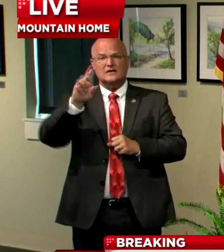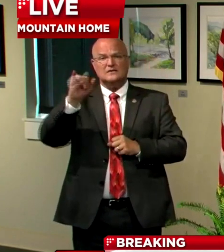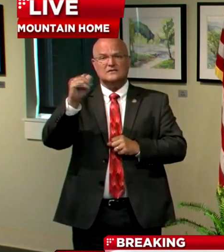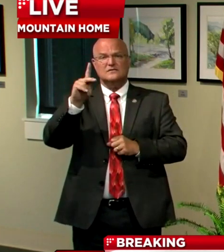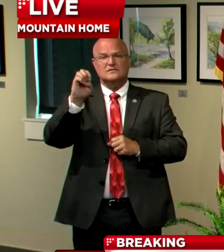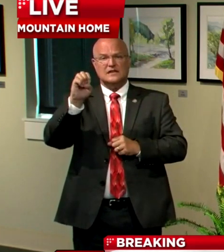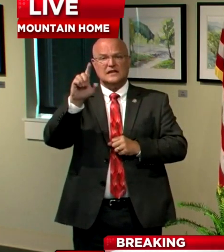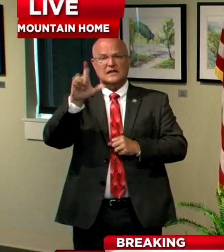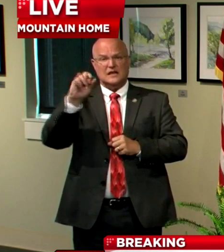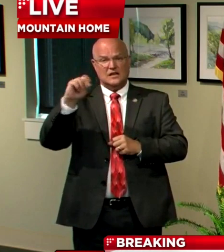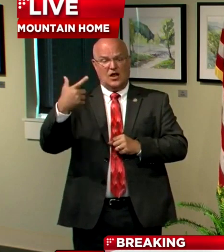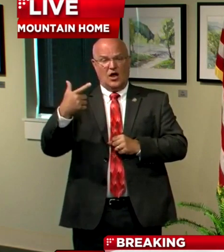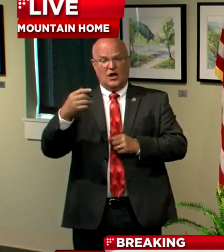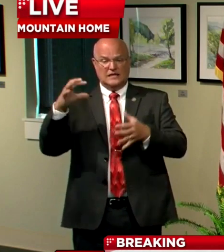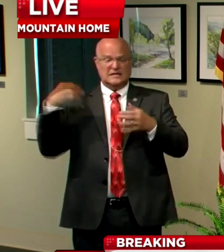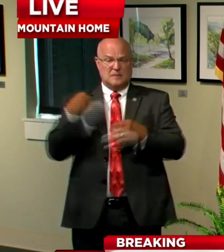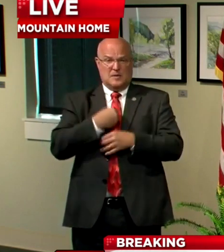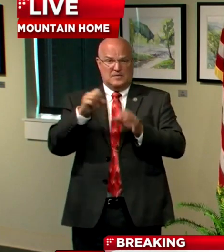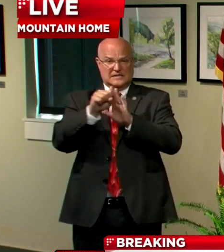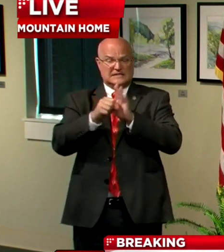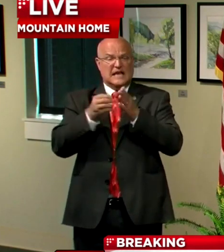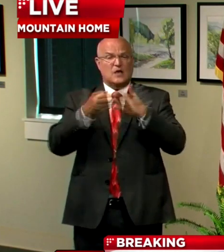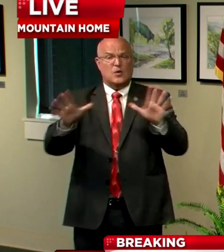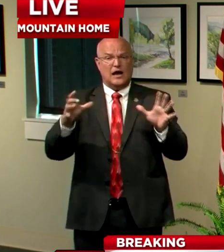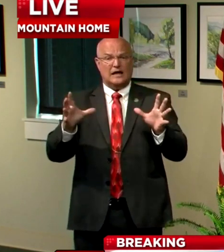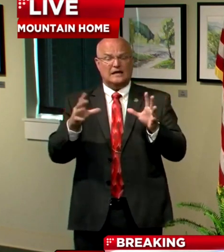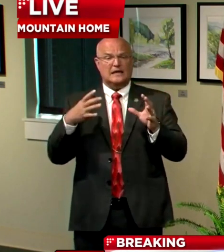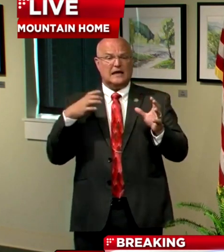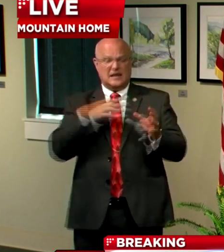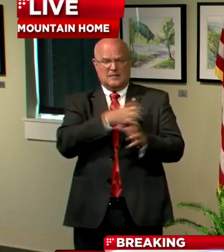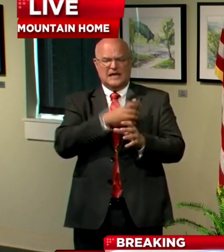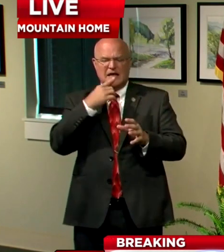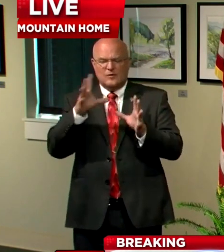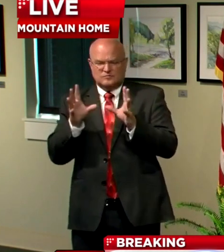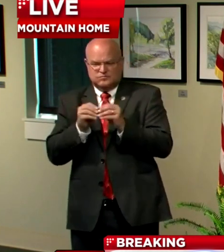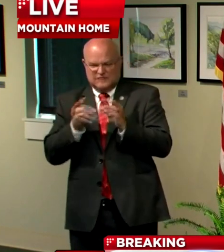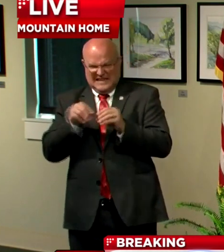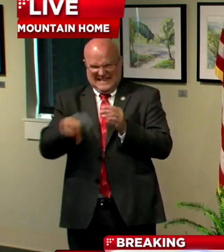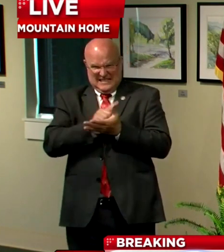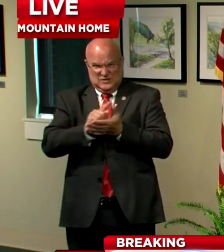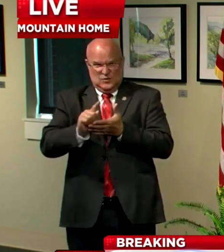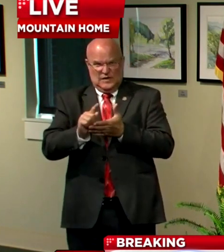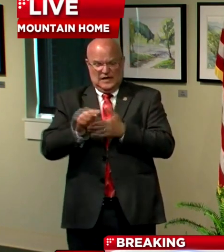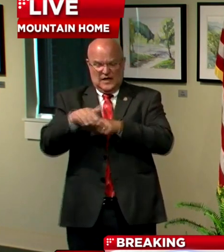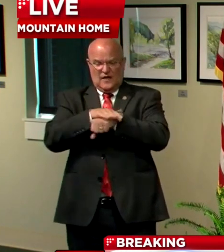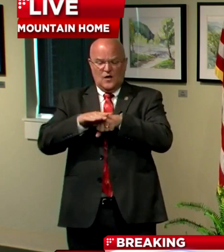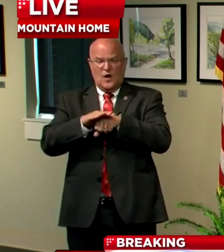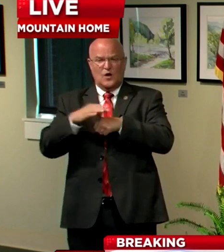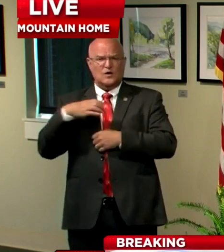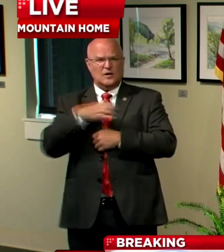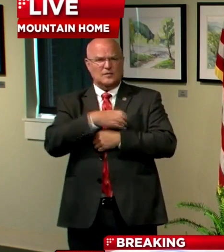TO COVID 'S SCHOOLS HAVEBEEN INSTRUCTED . OUR SUPERINTENDENT IS A MEMBER